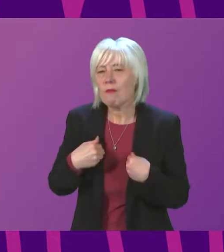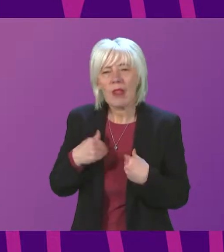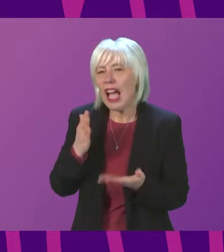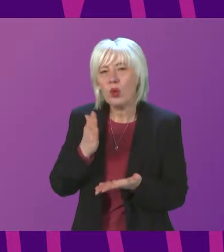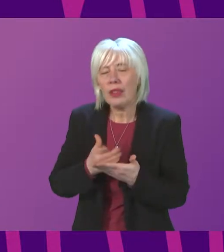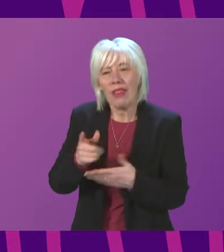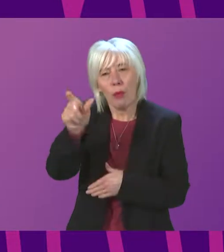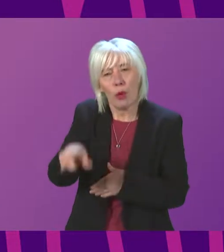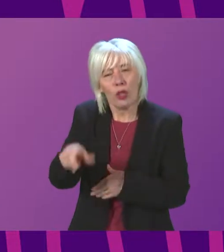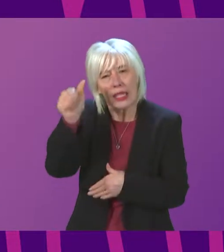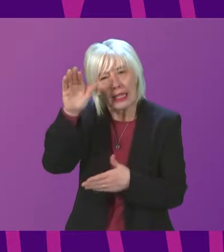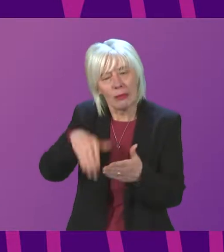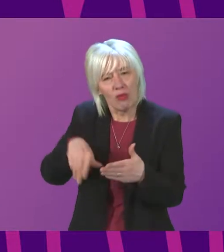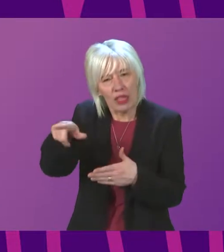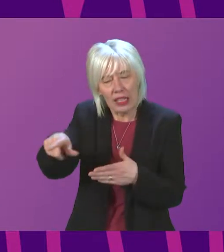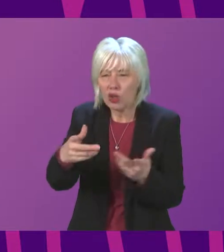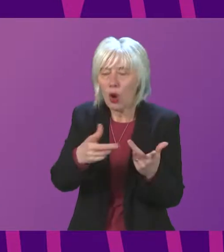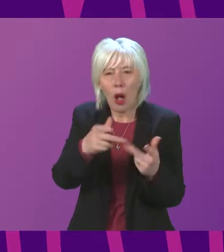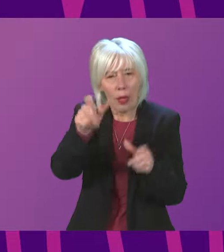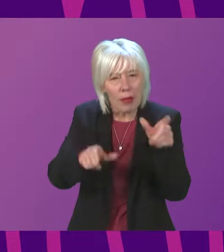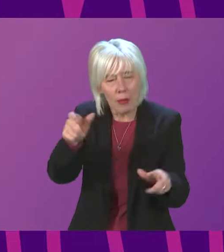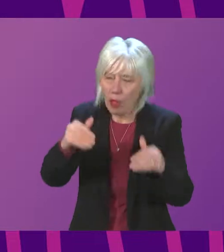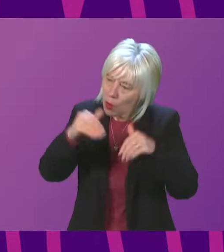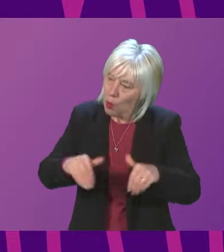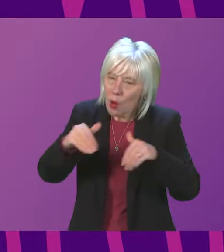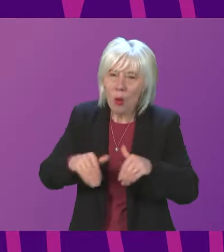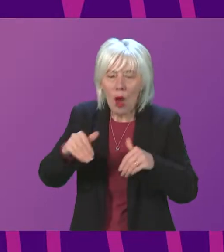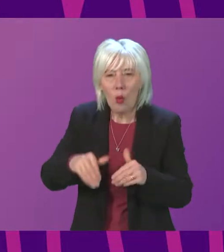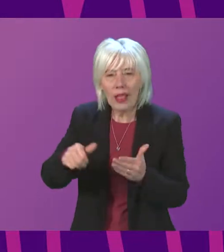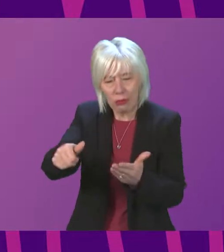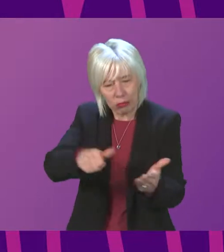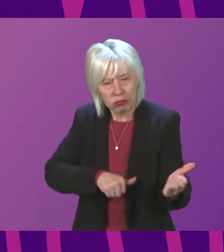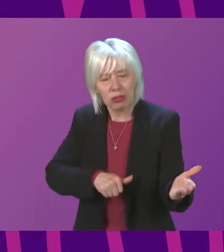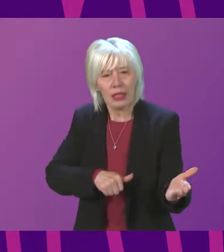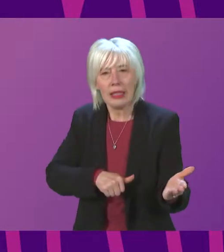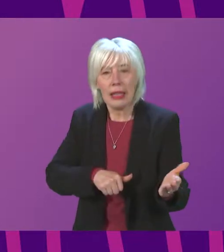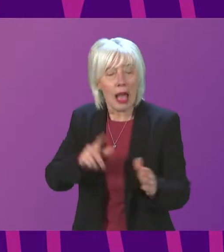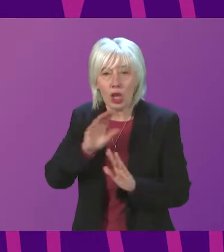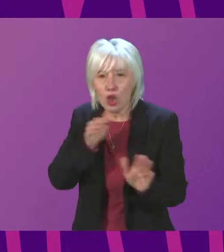experience, or the experience of anyone else who is waiting too long for NHS treatment, is acceptable.